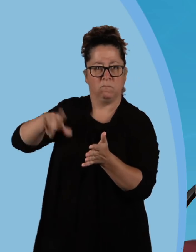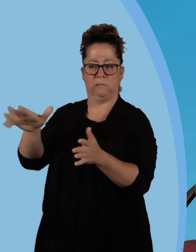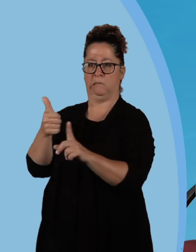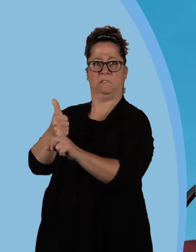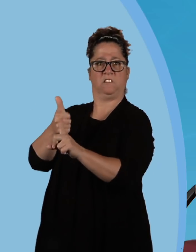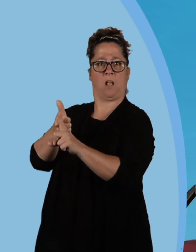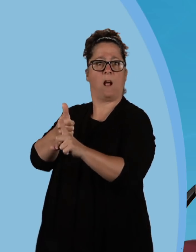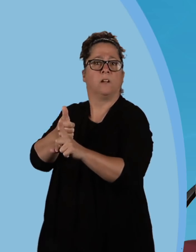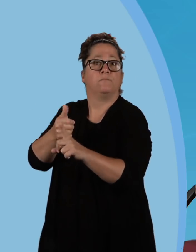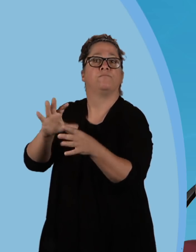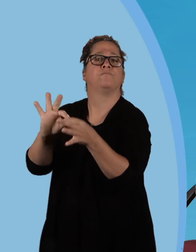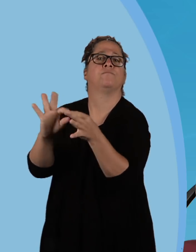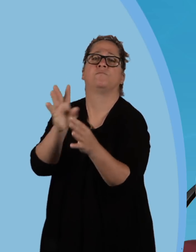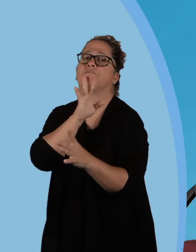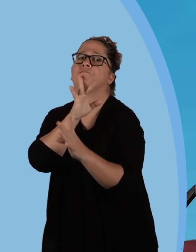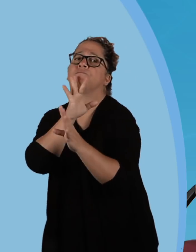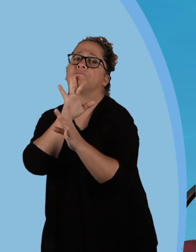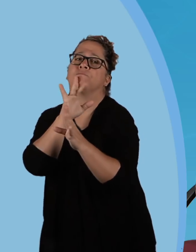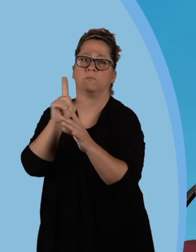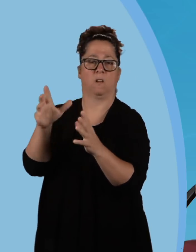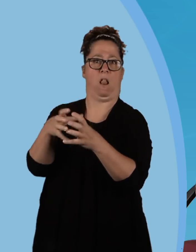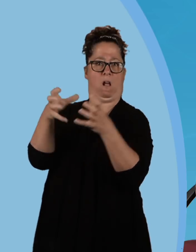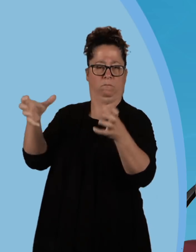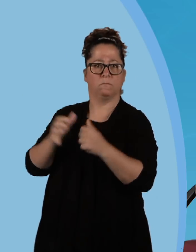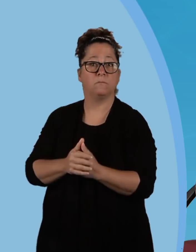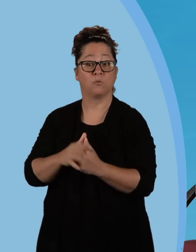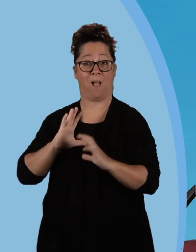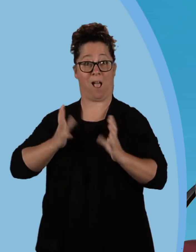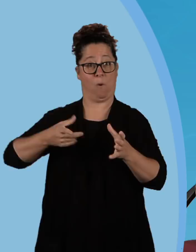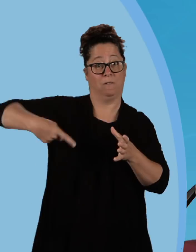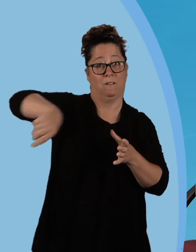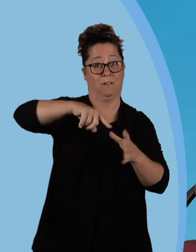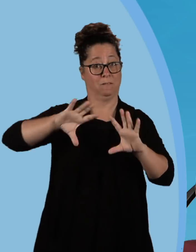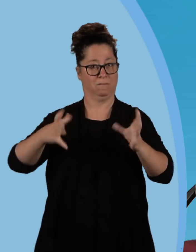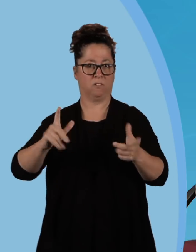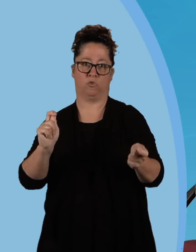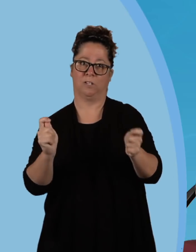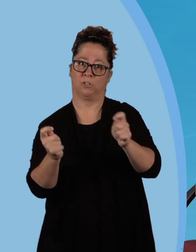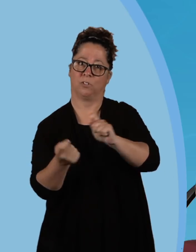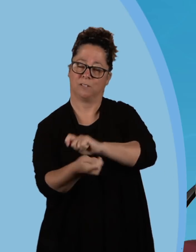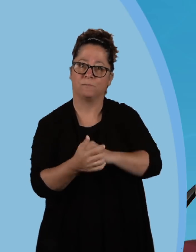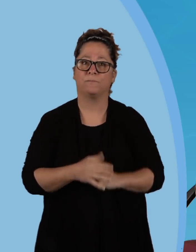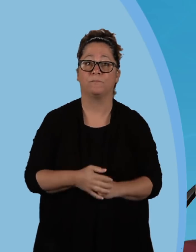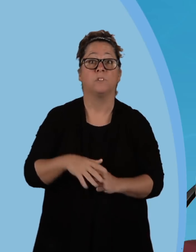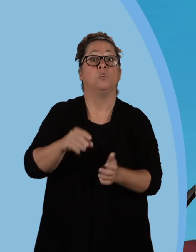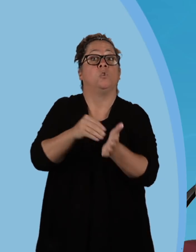student who talks for themselves, at least often, or a lot of the time